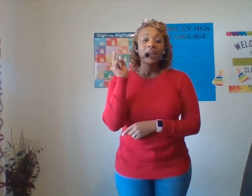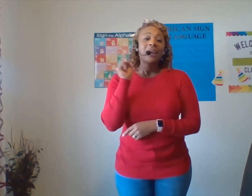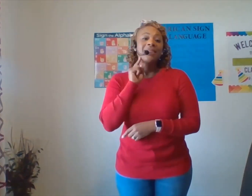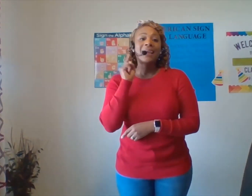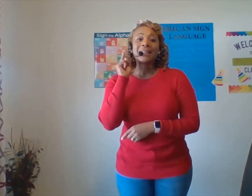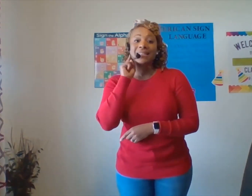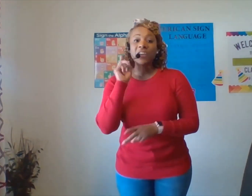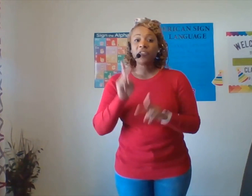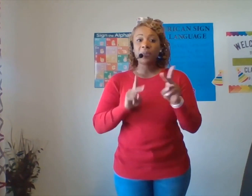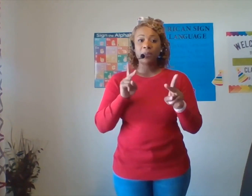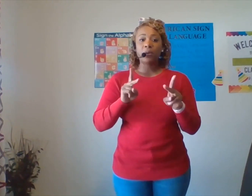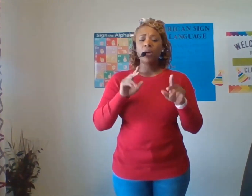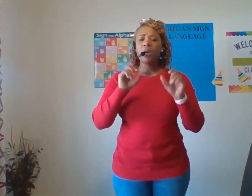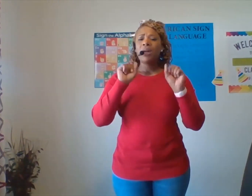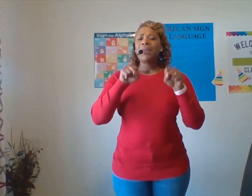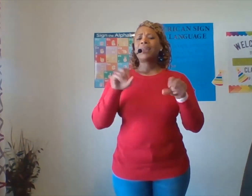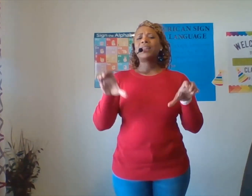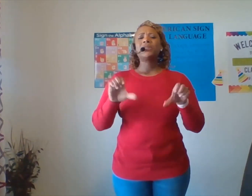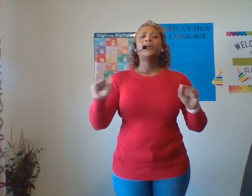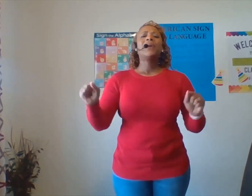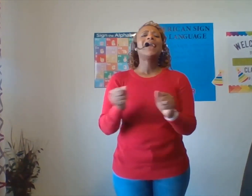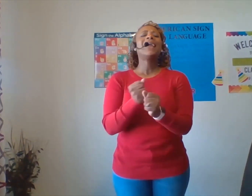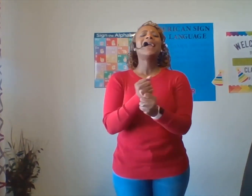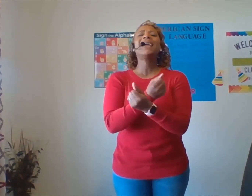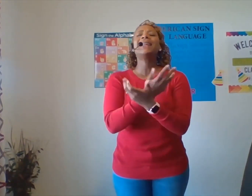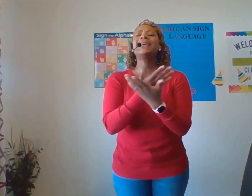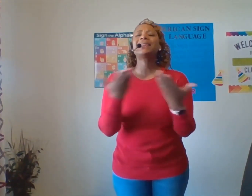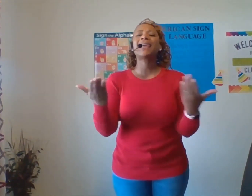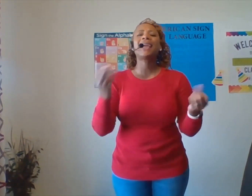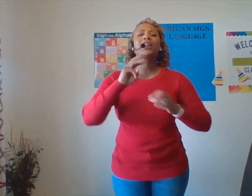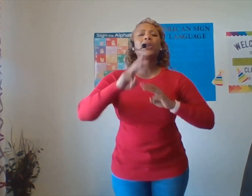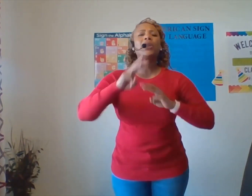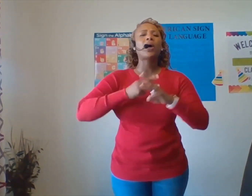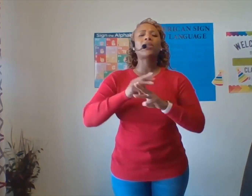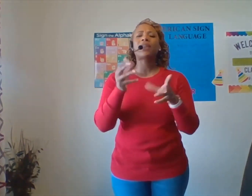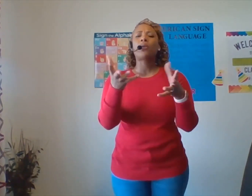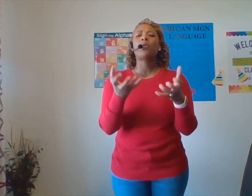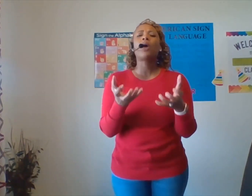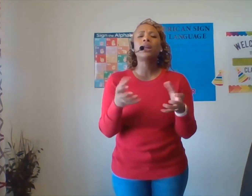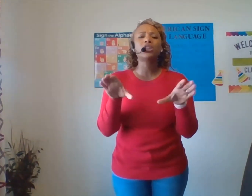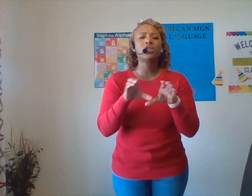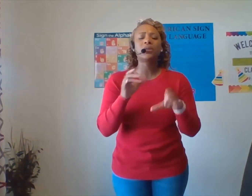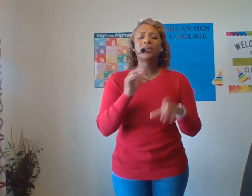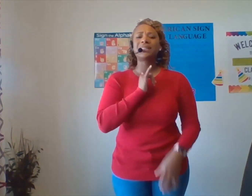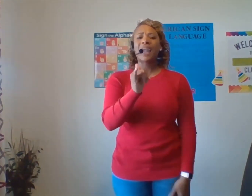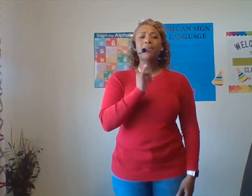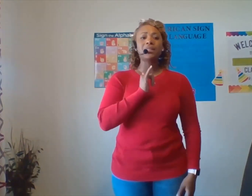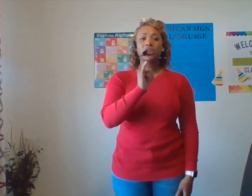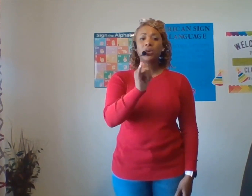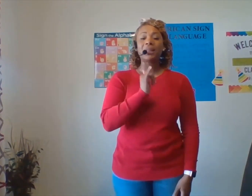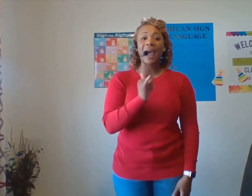deaf people can do anything in the world they want to do the same as you and I